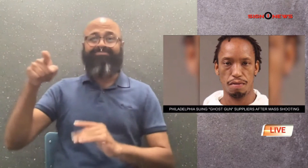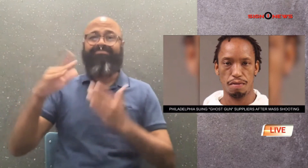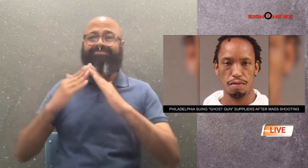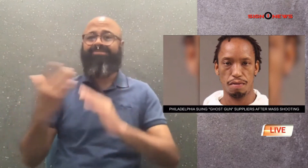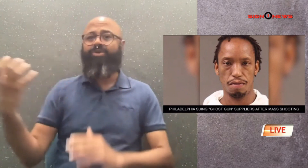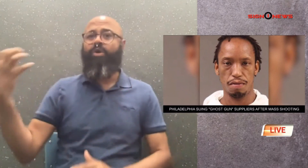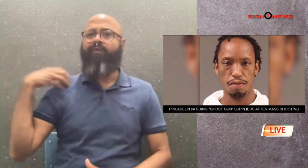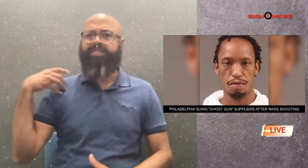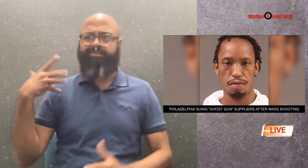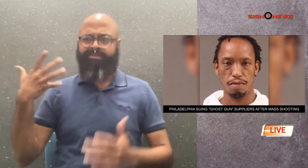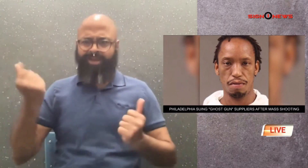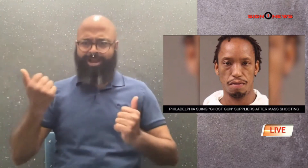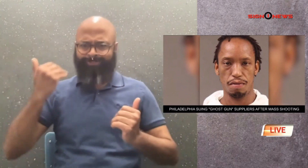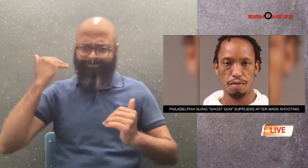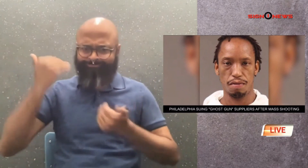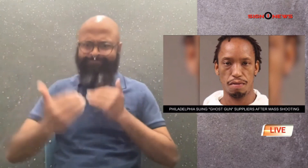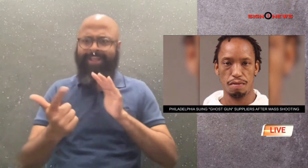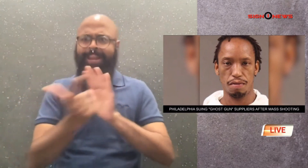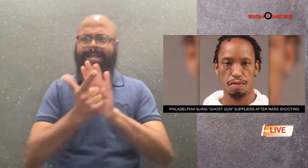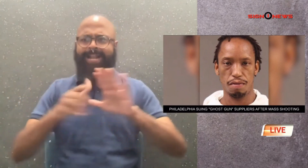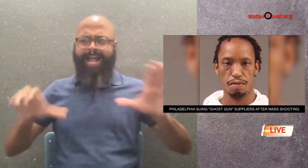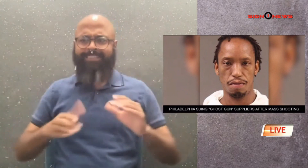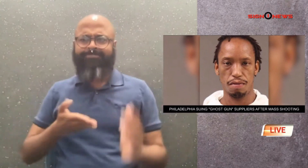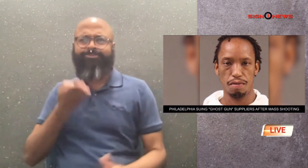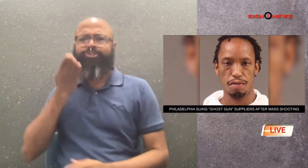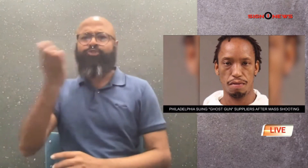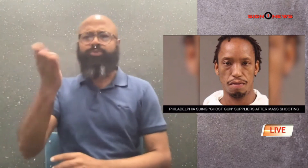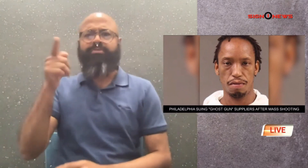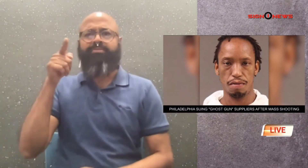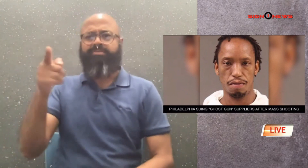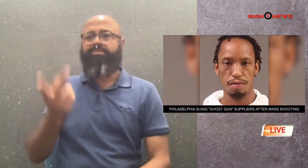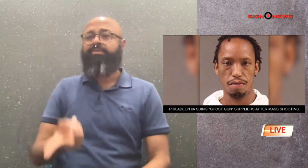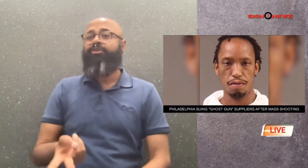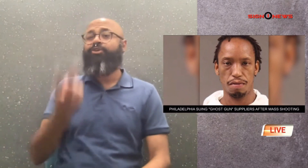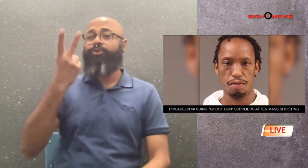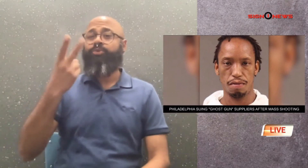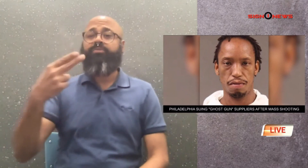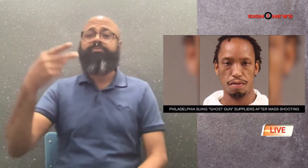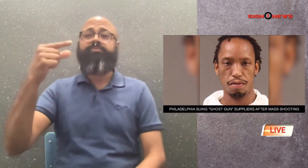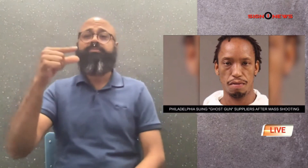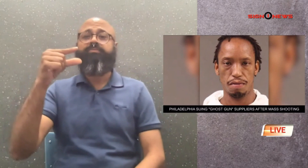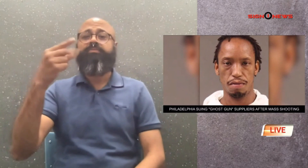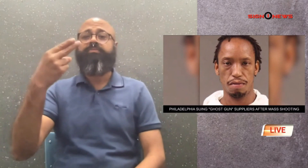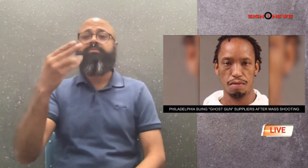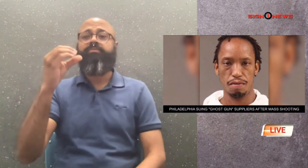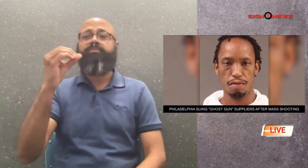Now city officials are taking legal action against two ghost gun suppliers.